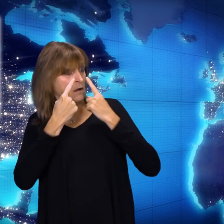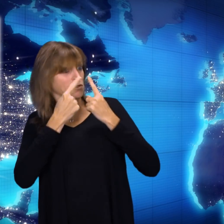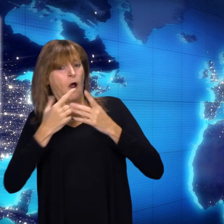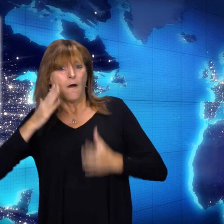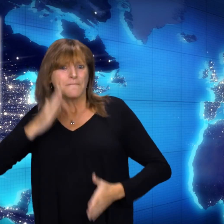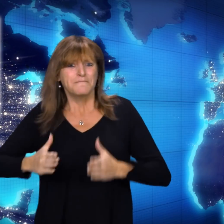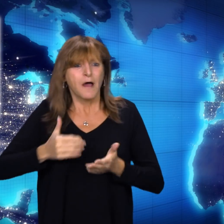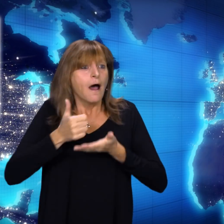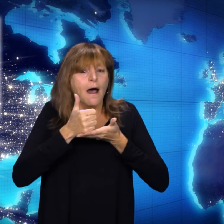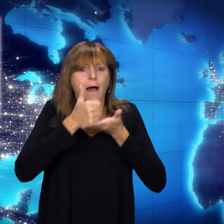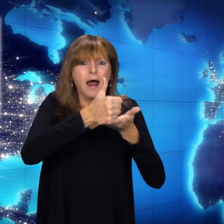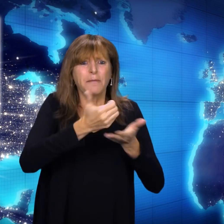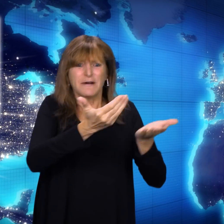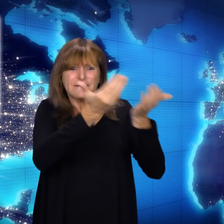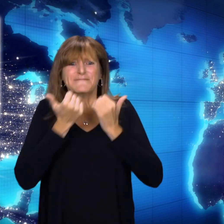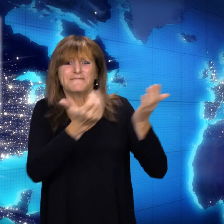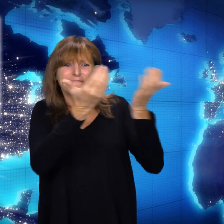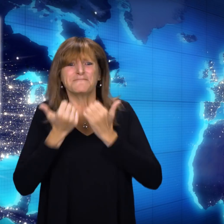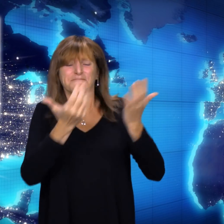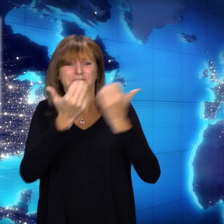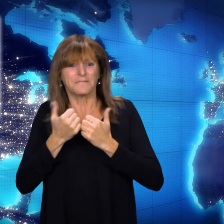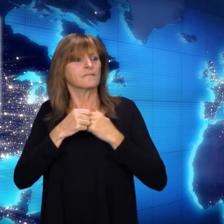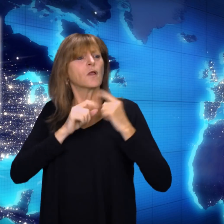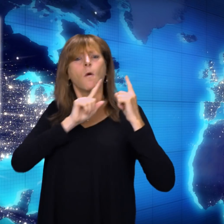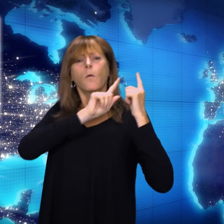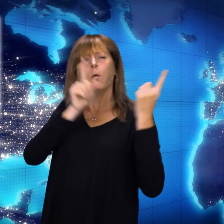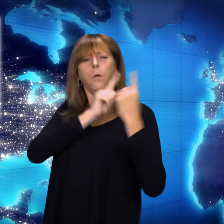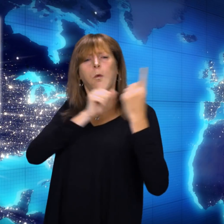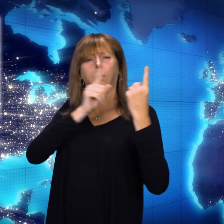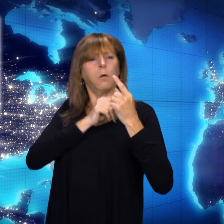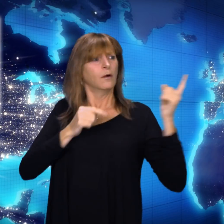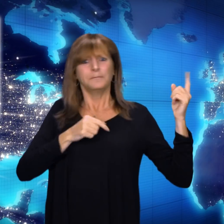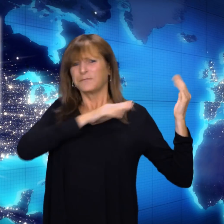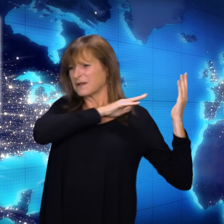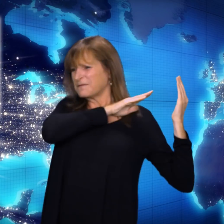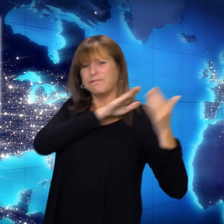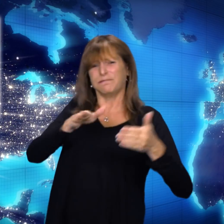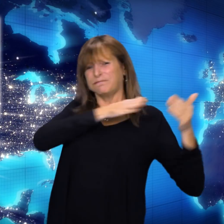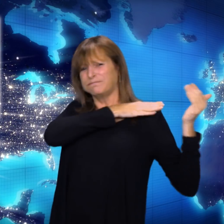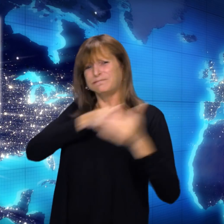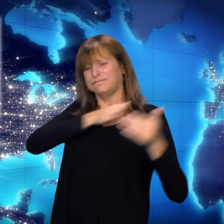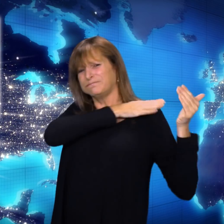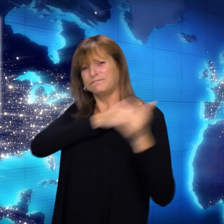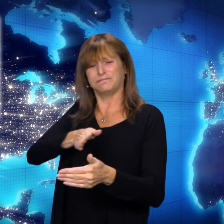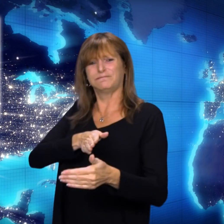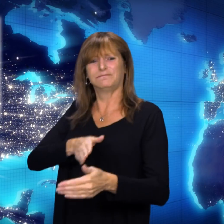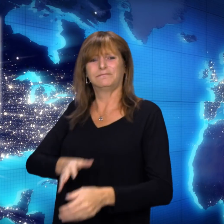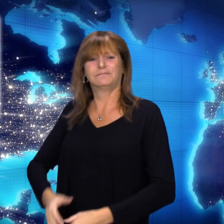before rescuers arrived.